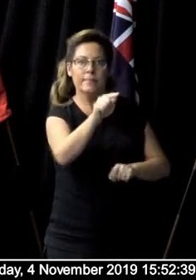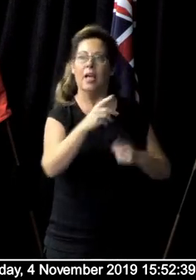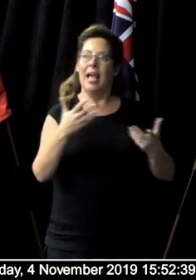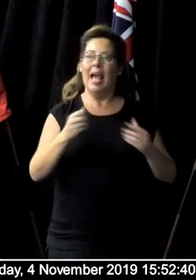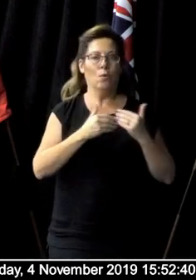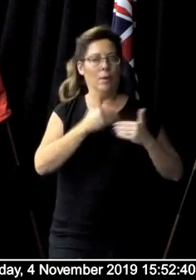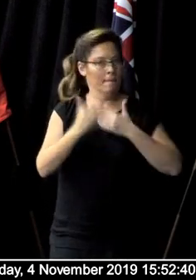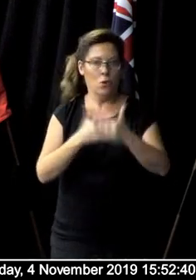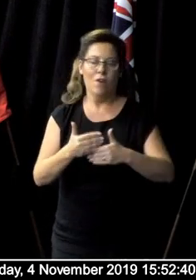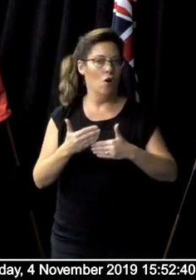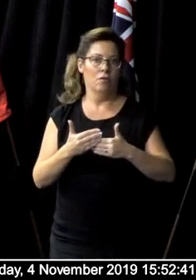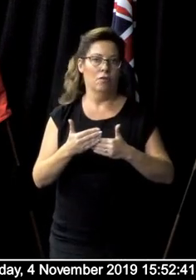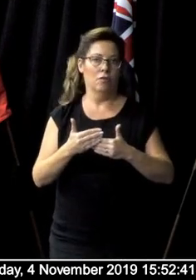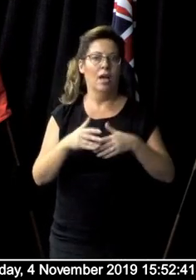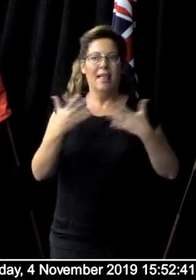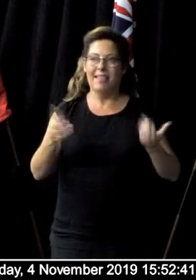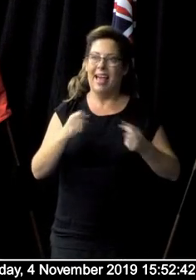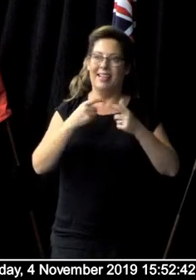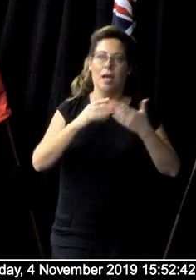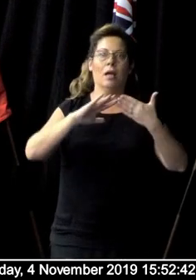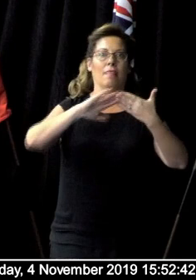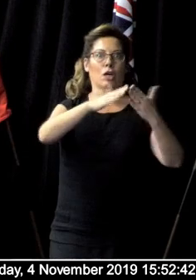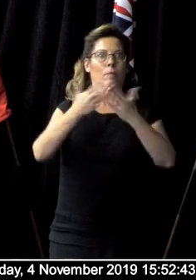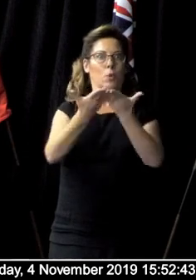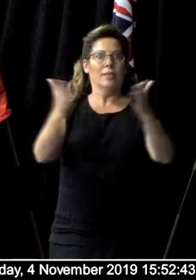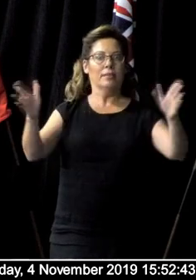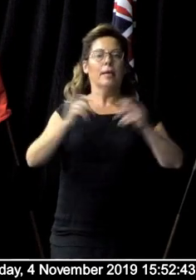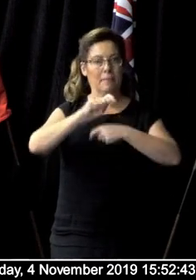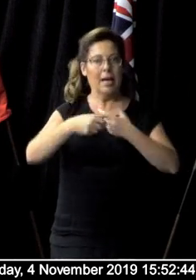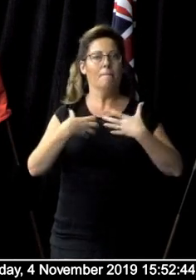With the education, again, we have the policy there.